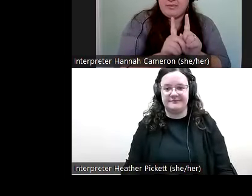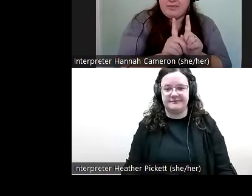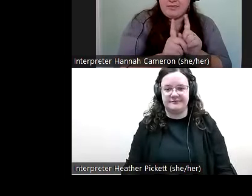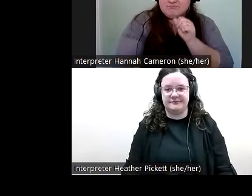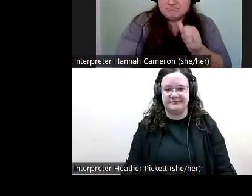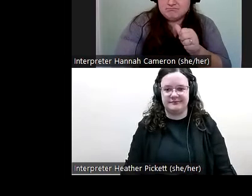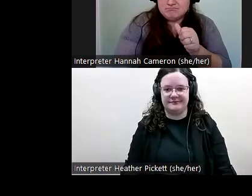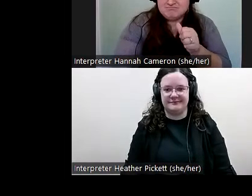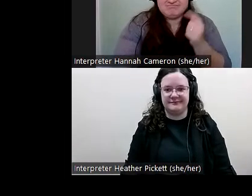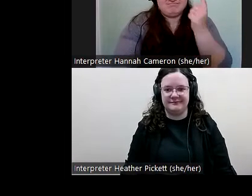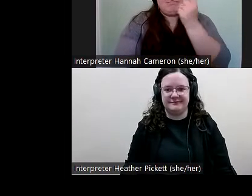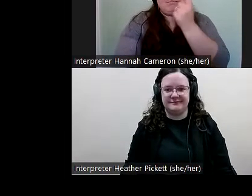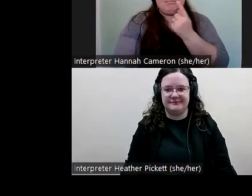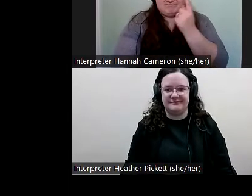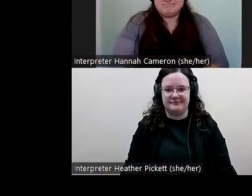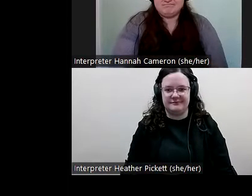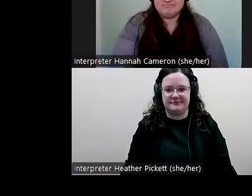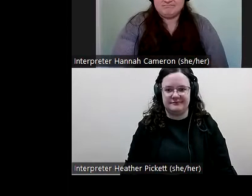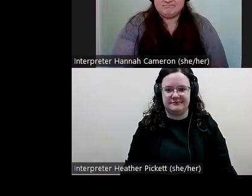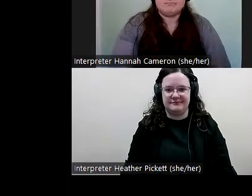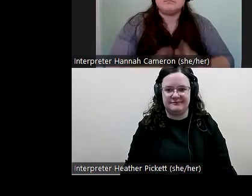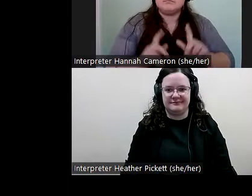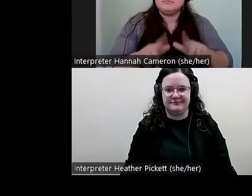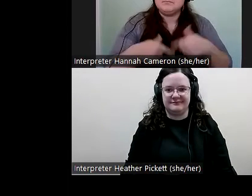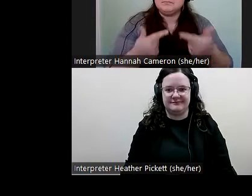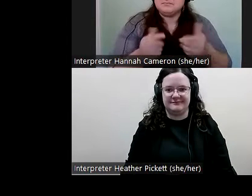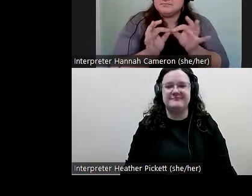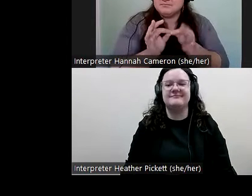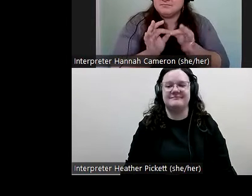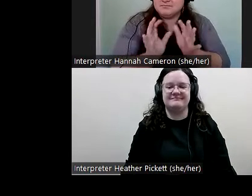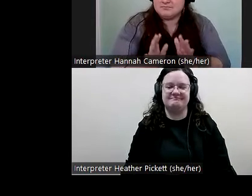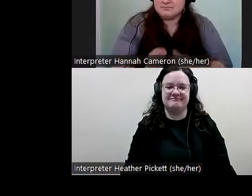know from you know various studies as well is that many people with mental illnesses actually have to